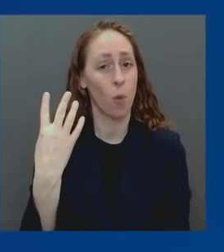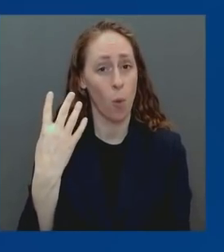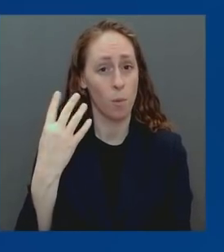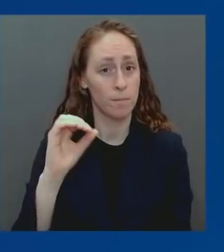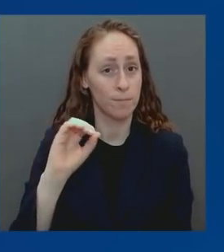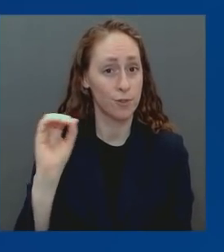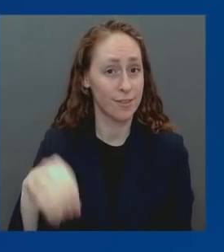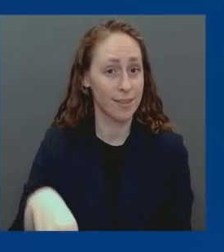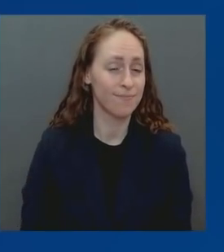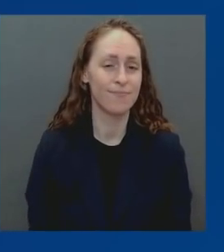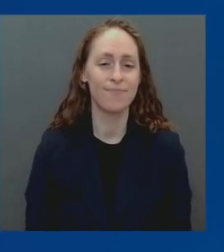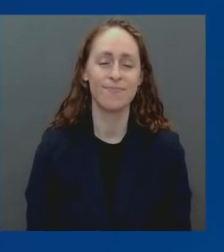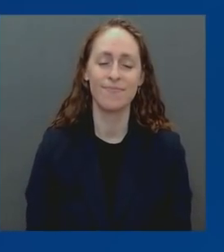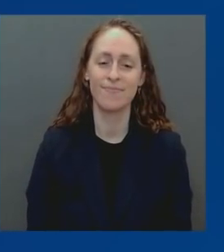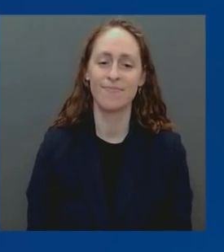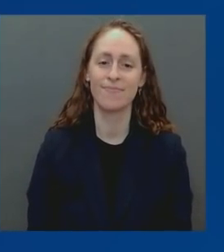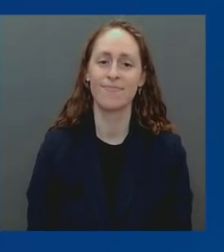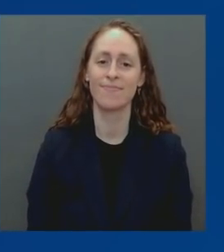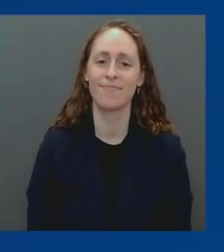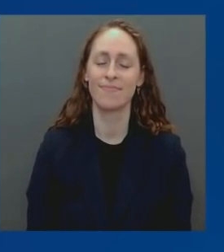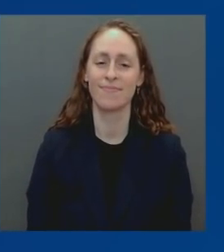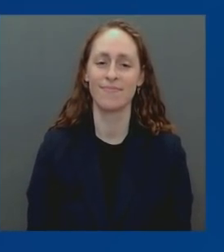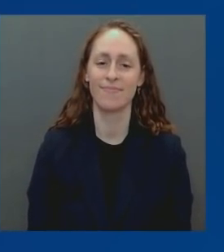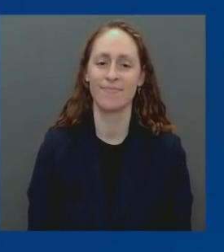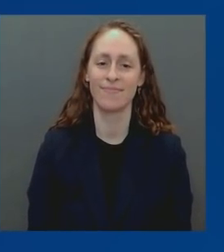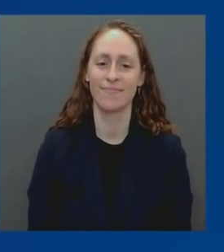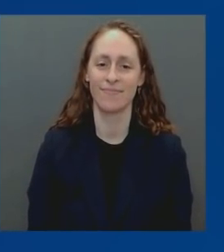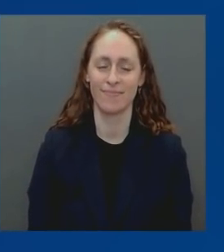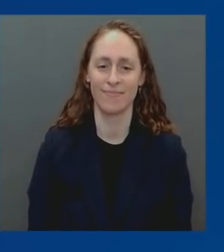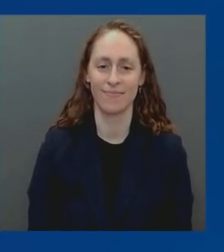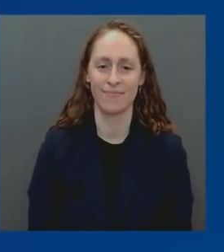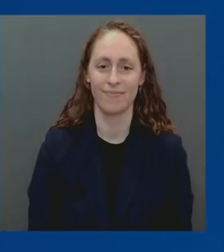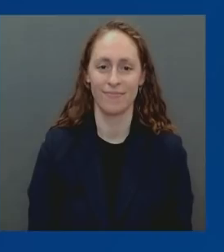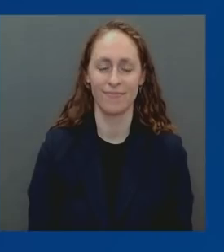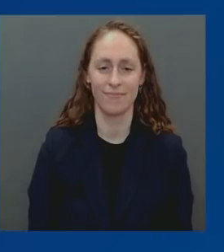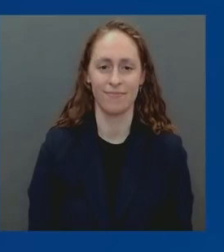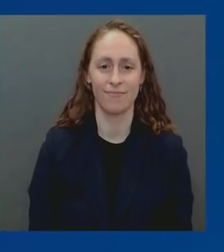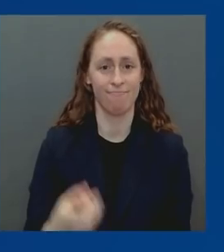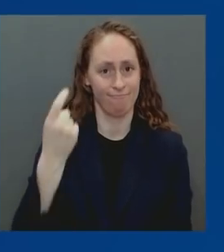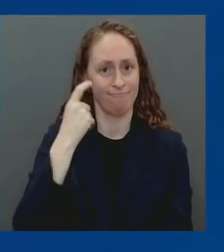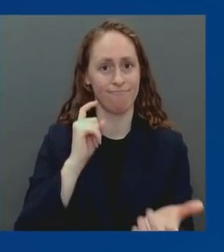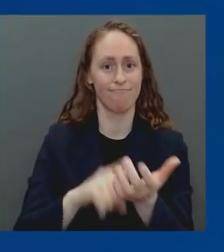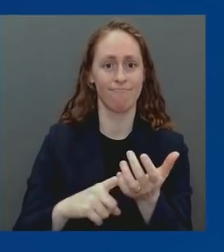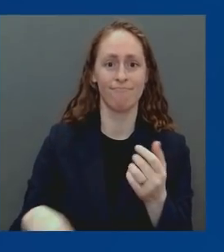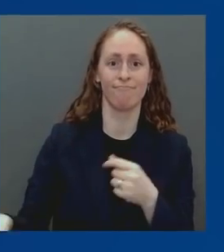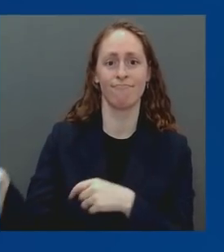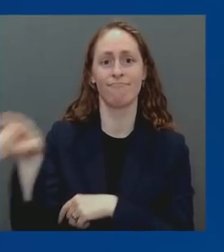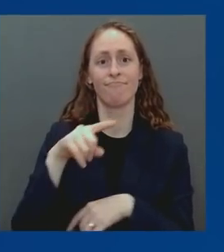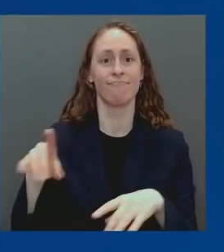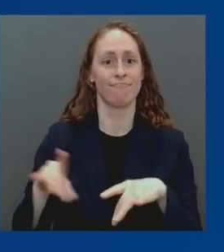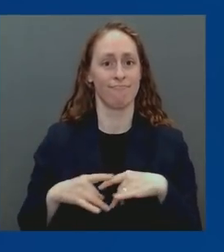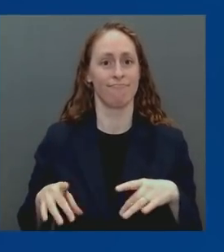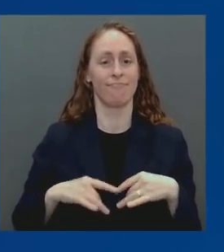in average daily case counts across the country, hospitalizations remain high, stretching our healthcare capacity